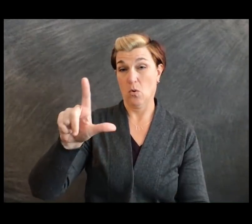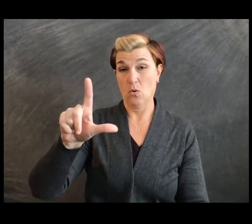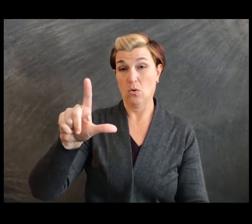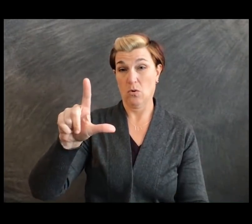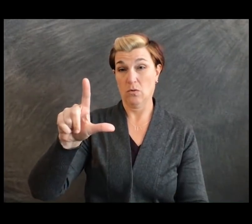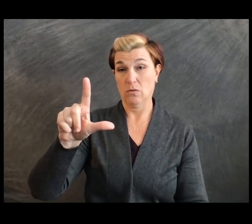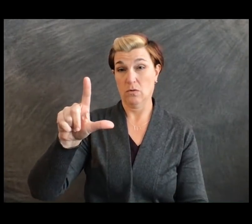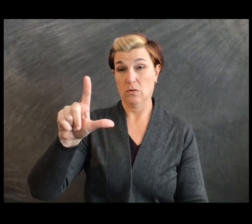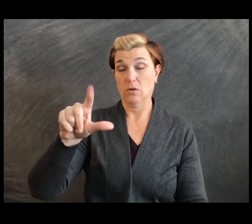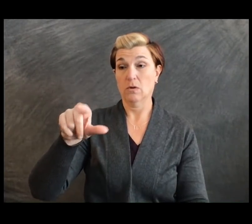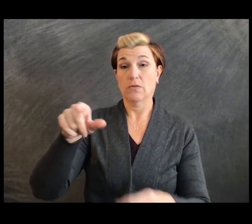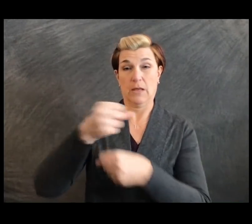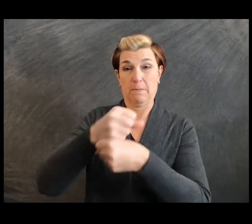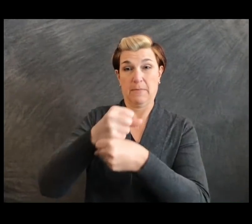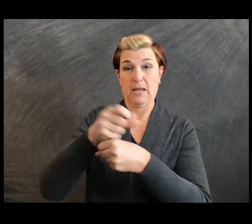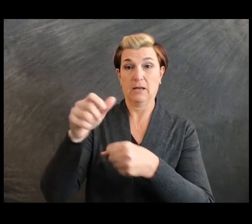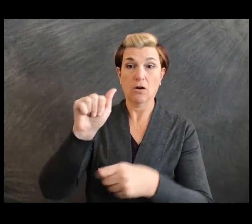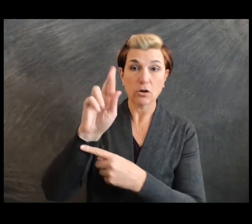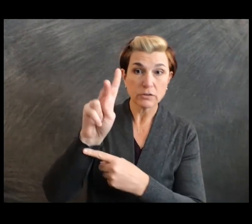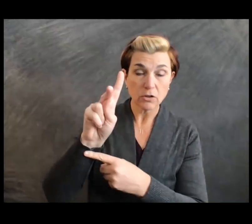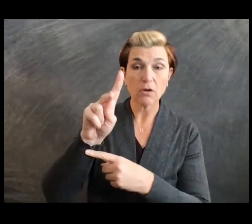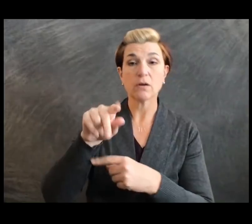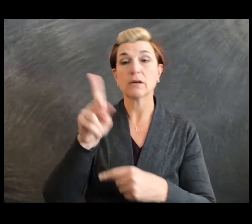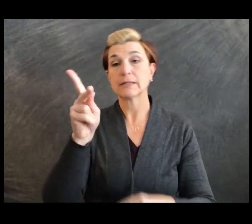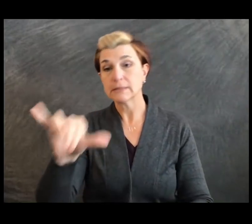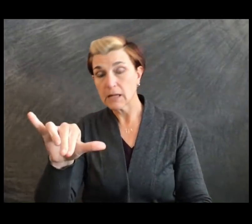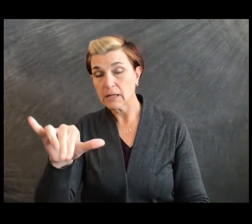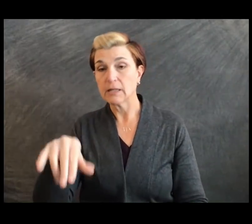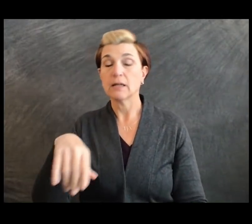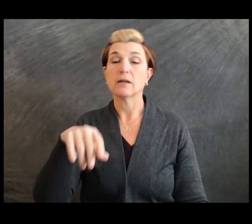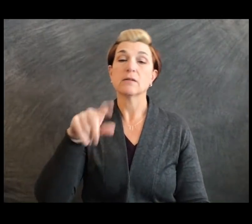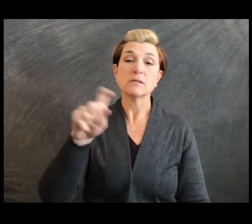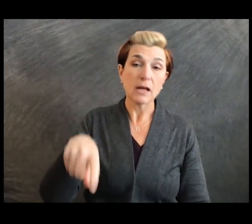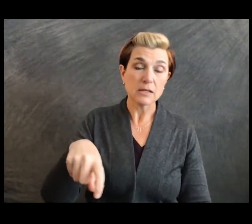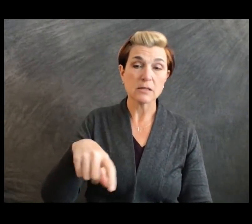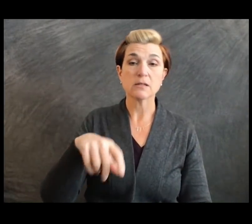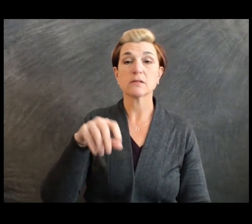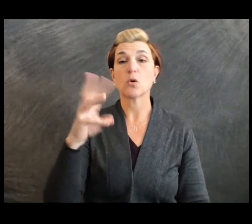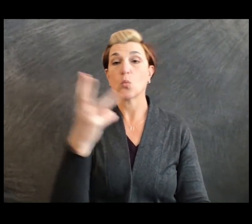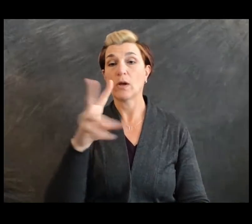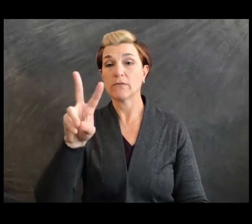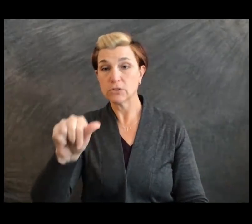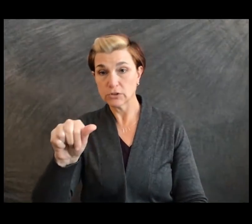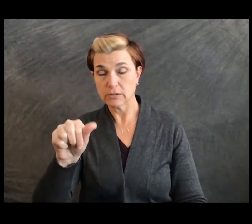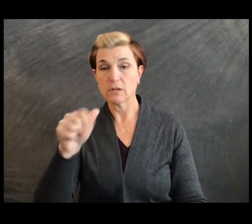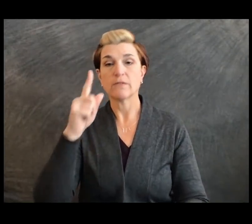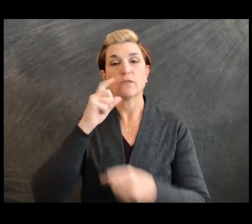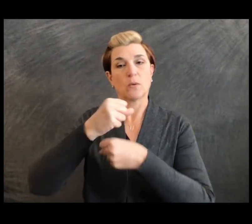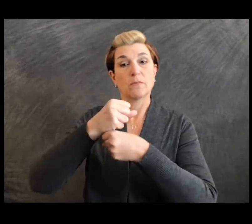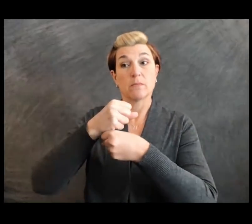Kentucky Texas at West Virginia to make hand sanitizer that's a big difference